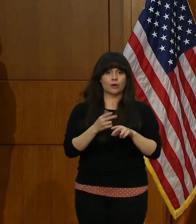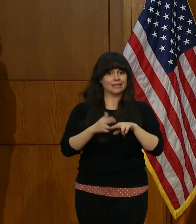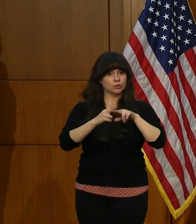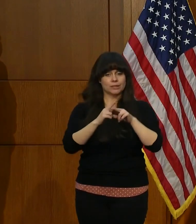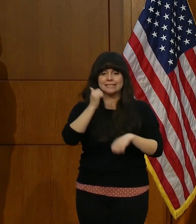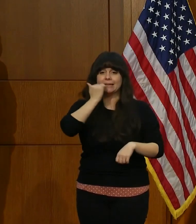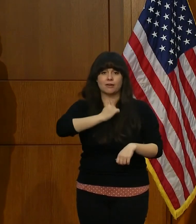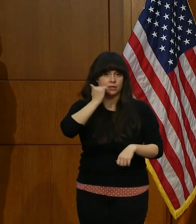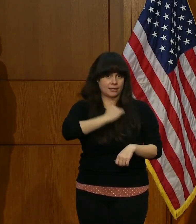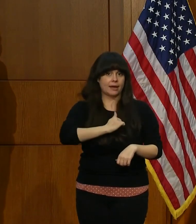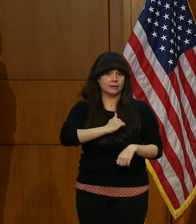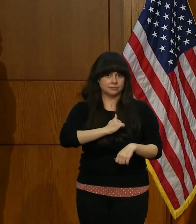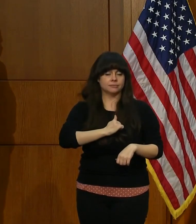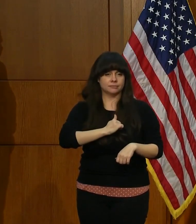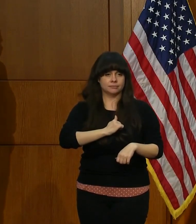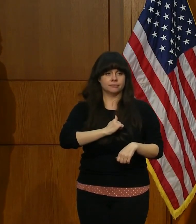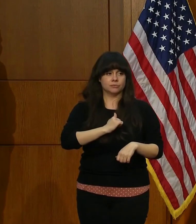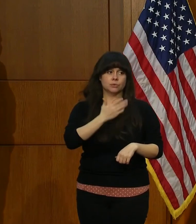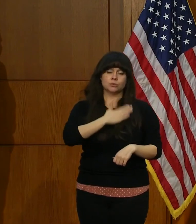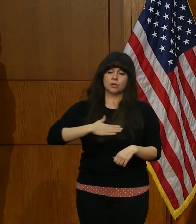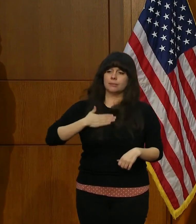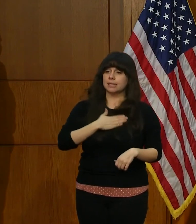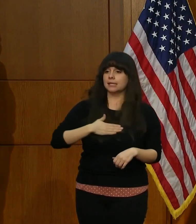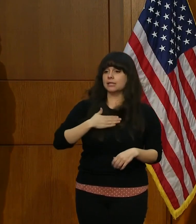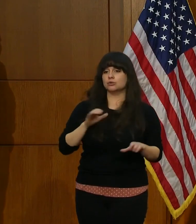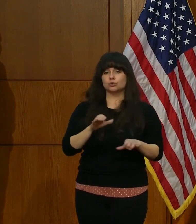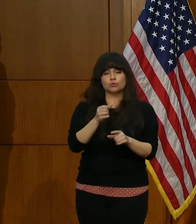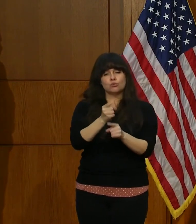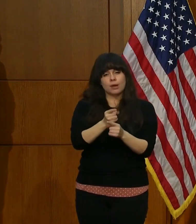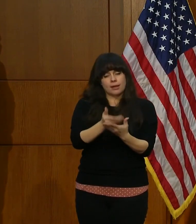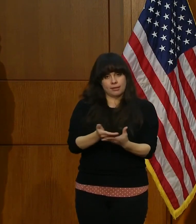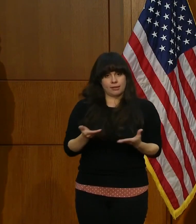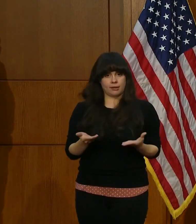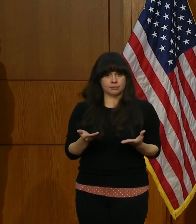PEOPLE EVERY DAY, AND THE PACE